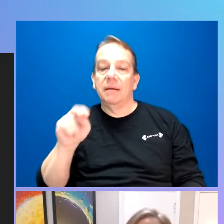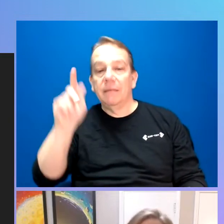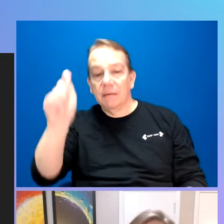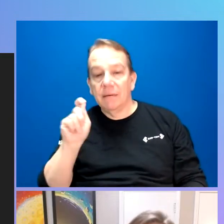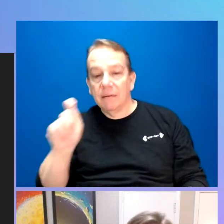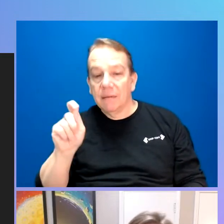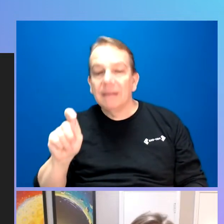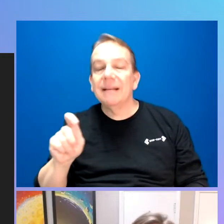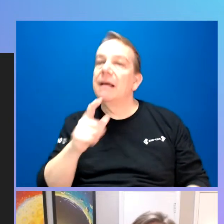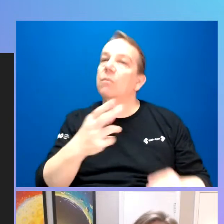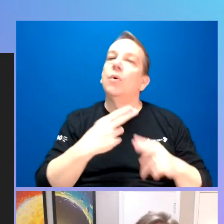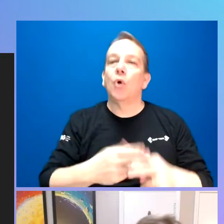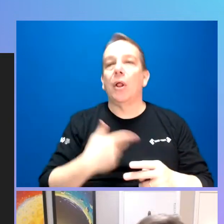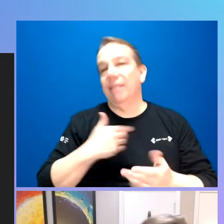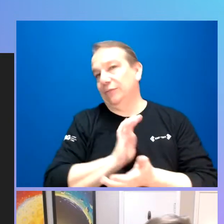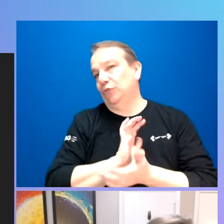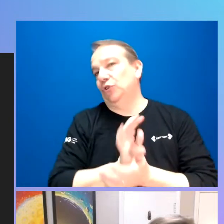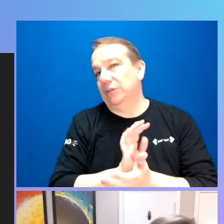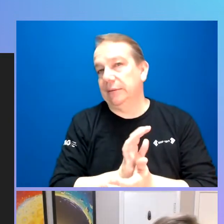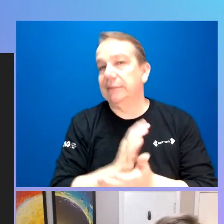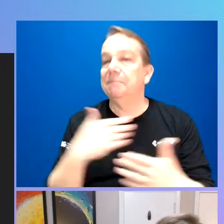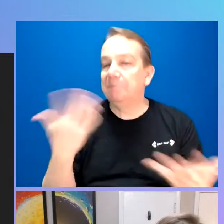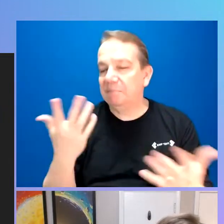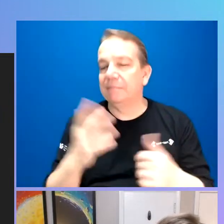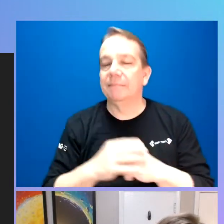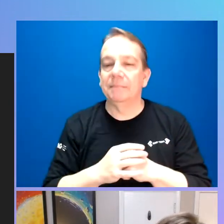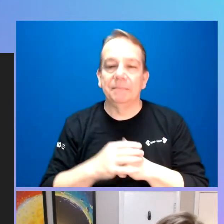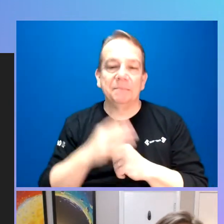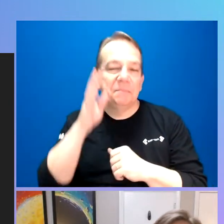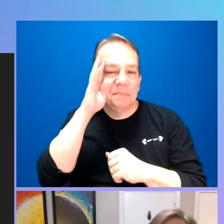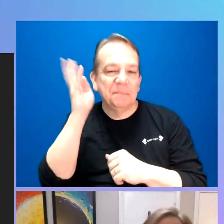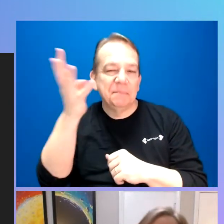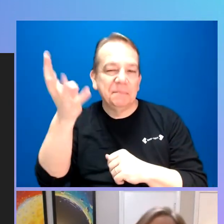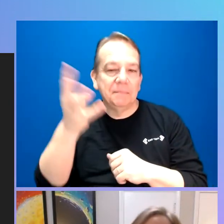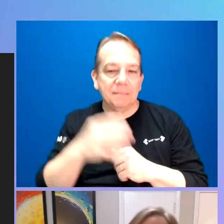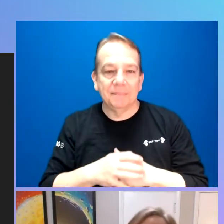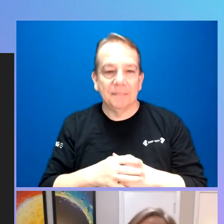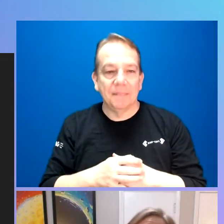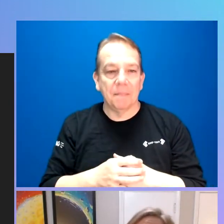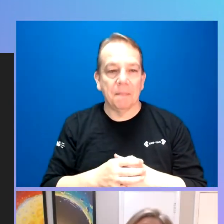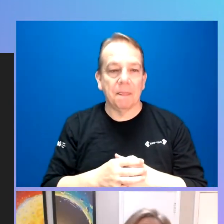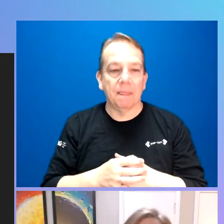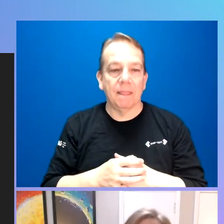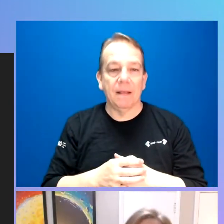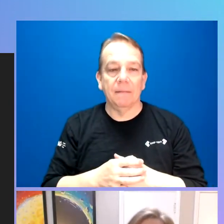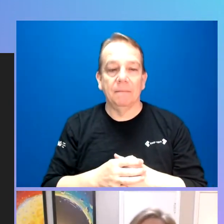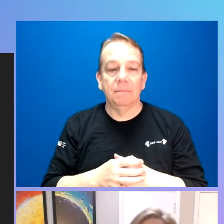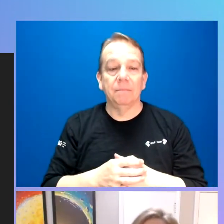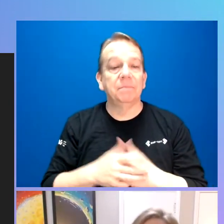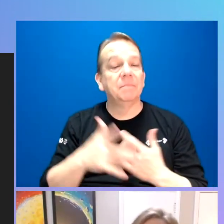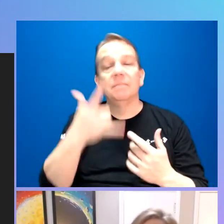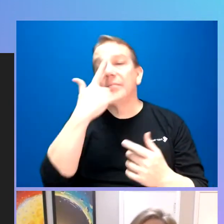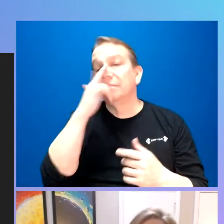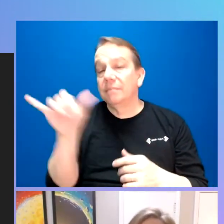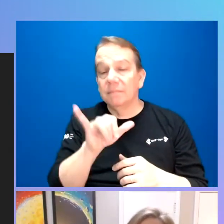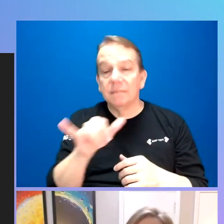element sandwich, and just the